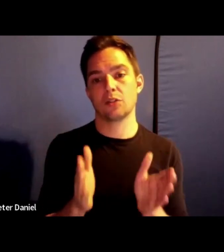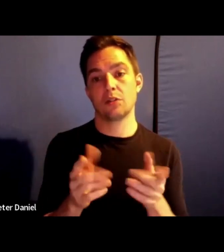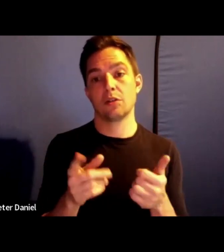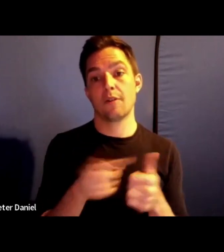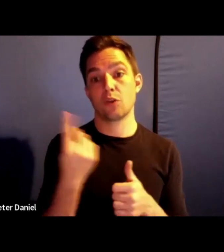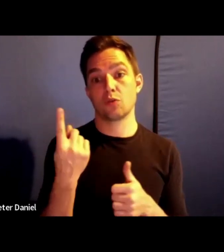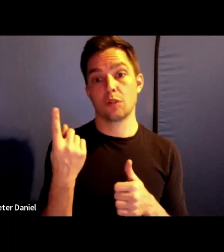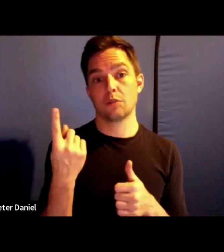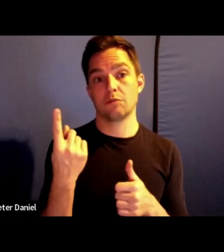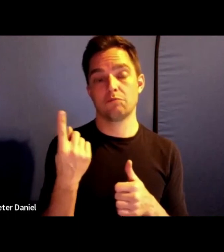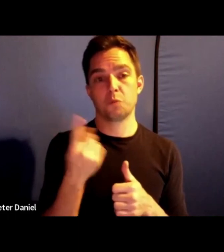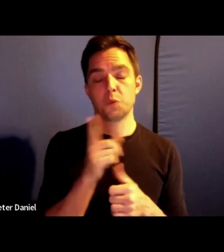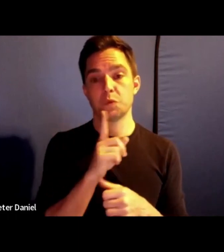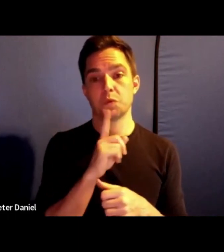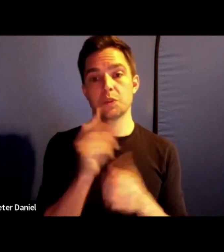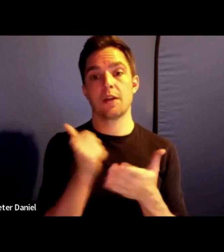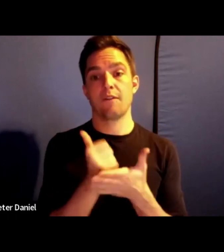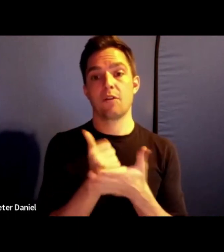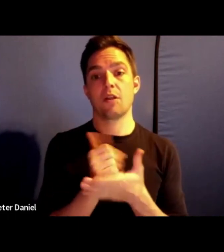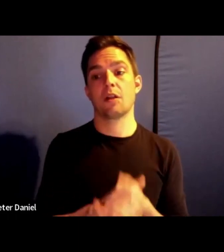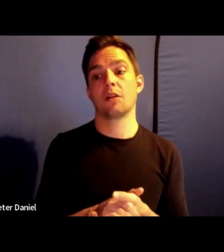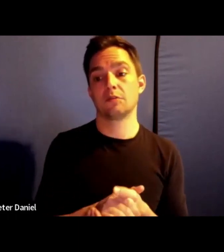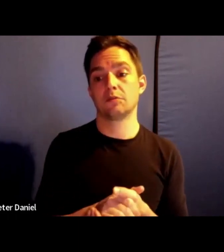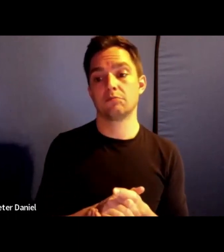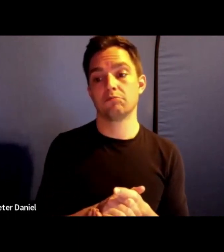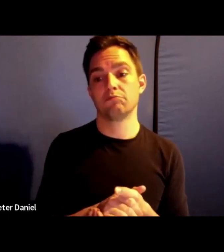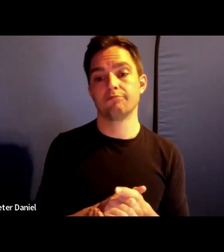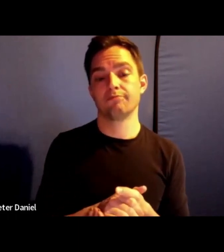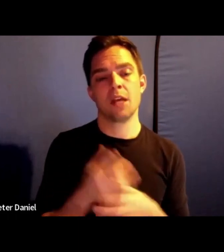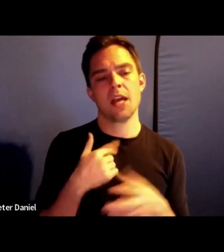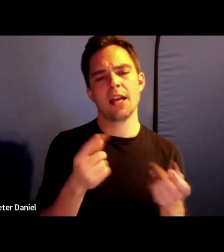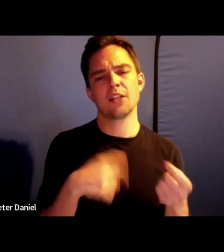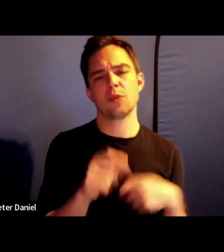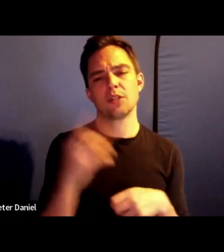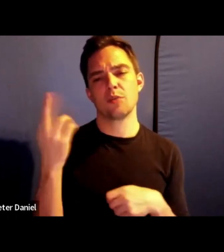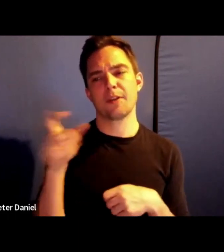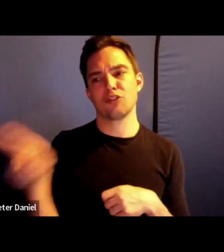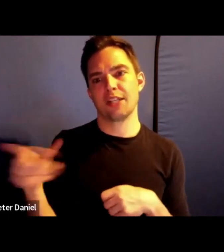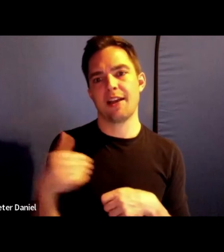was very, very helpful. And I switched because she had had an